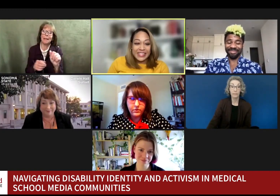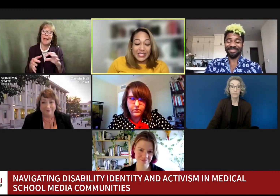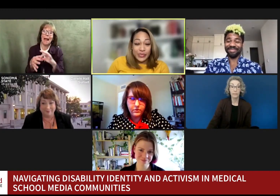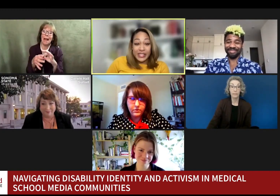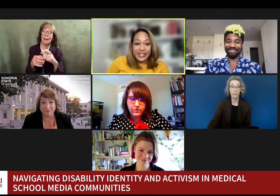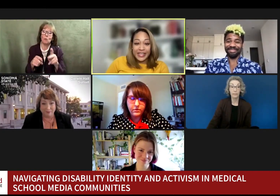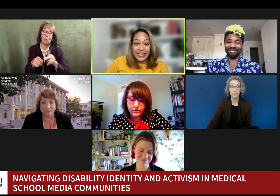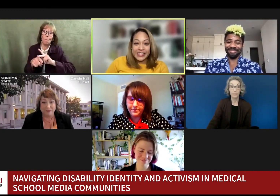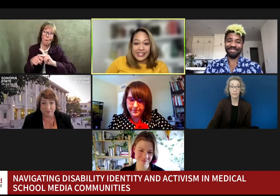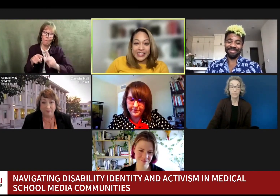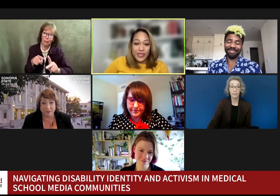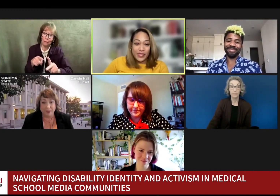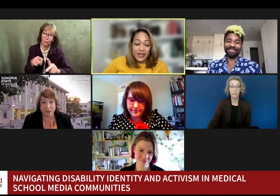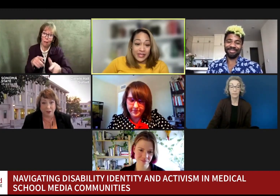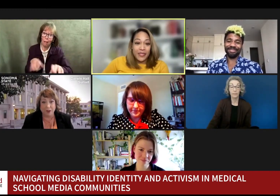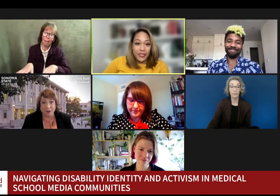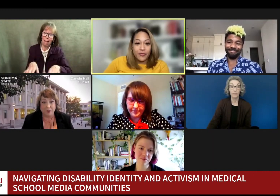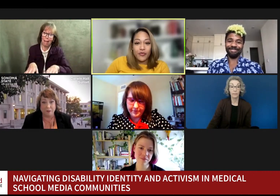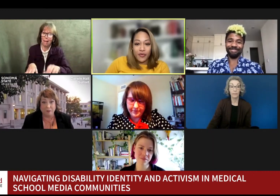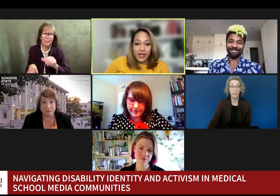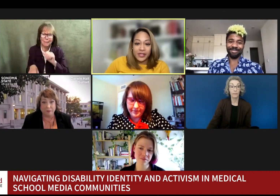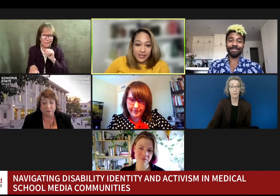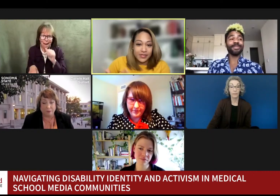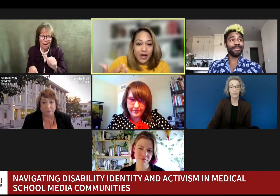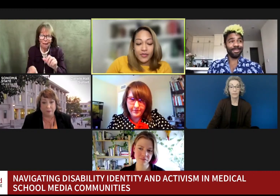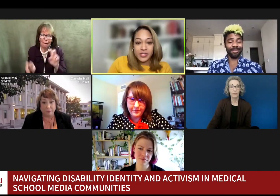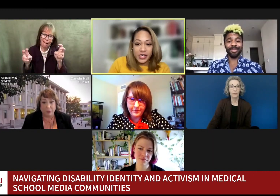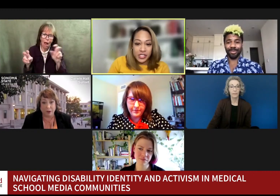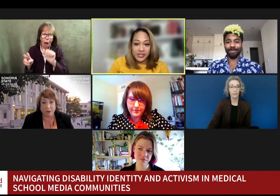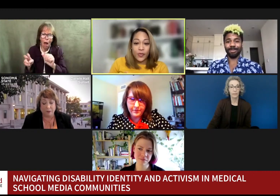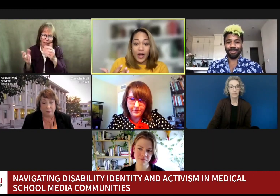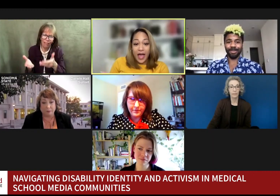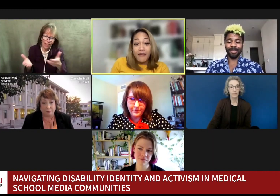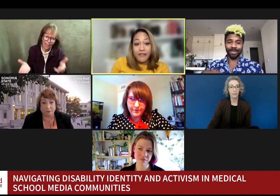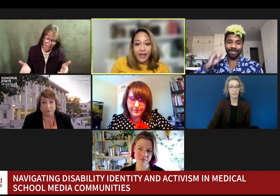Disability is now is at the forefront, and it's these conversations